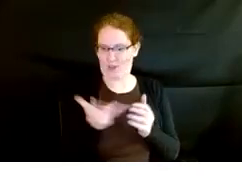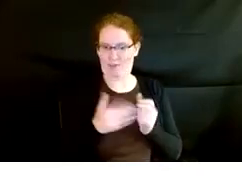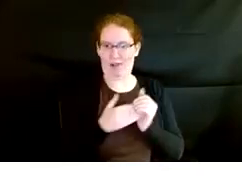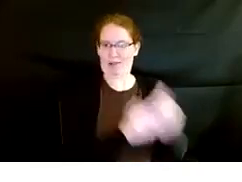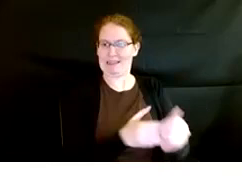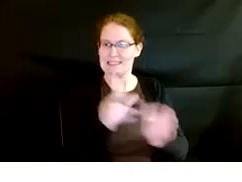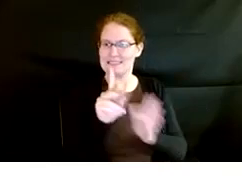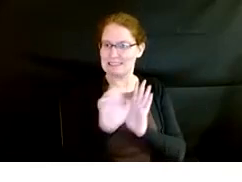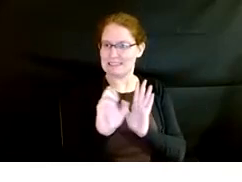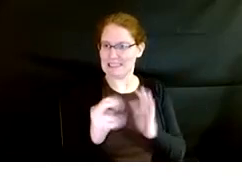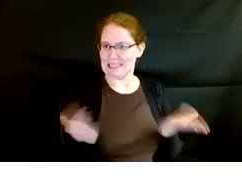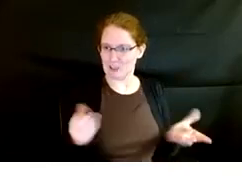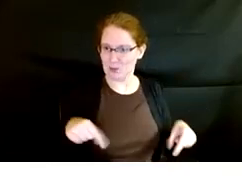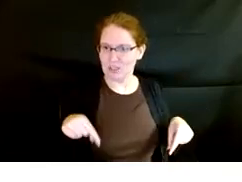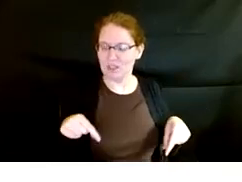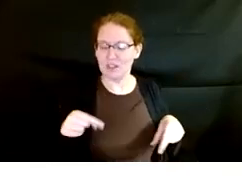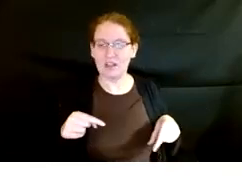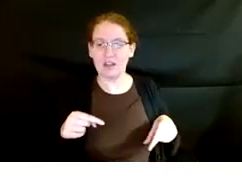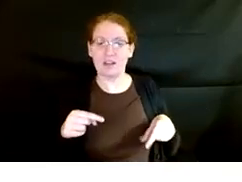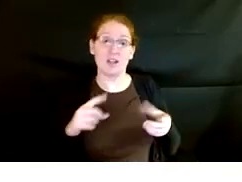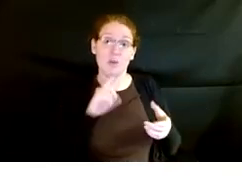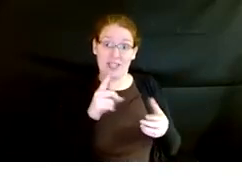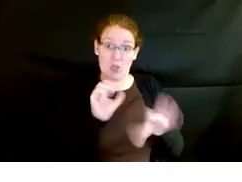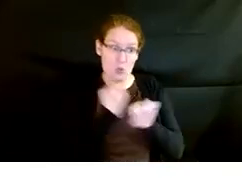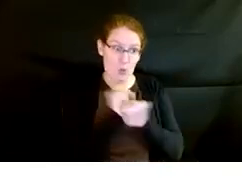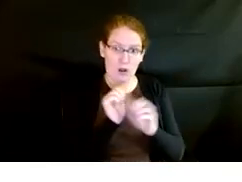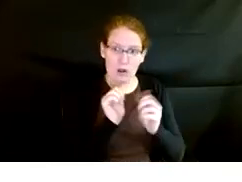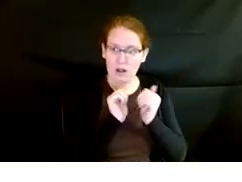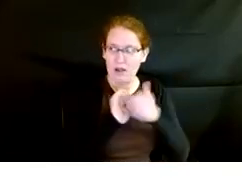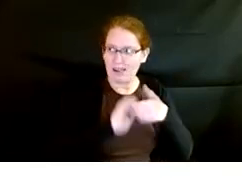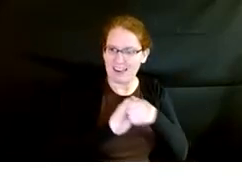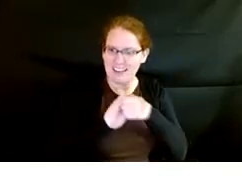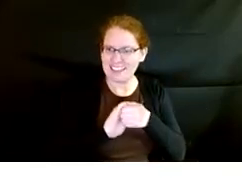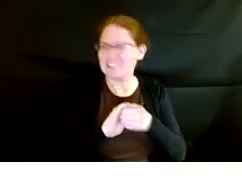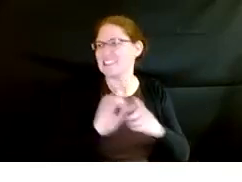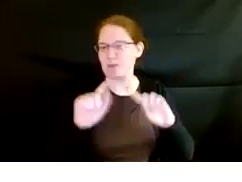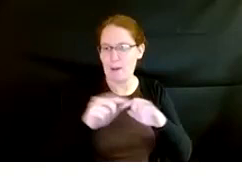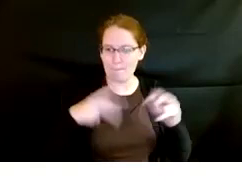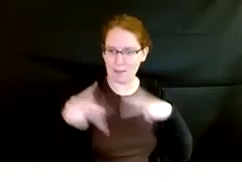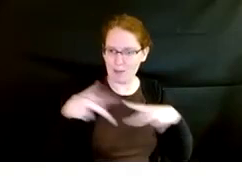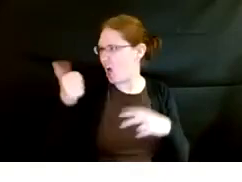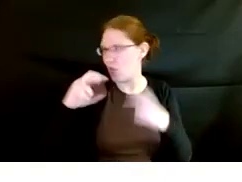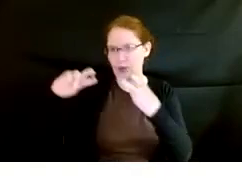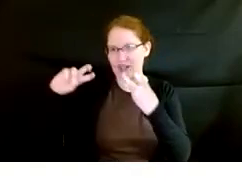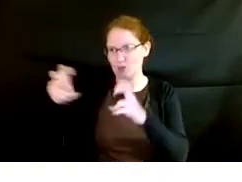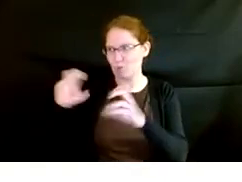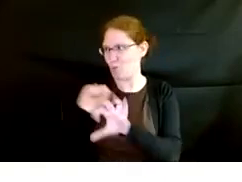and we um we worked very closely with people we have worked with on other issues to get this and